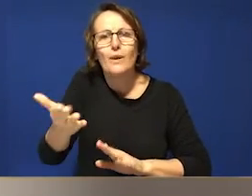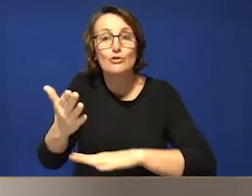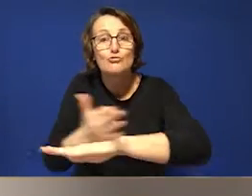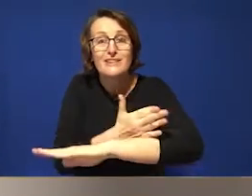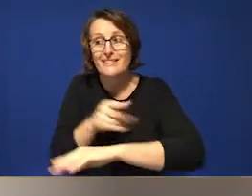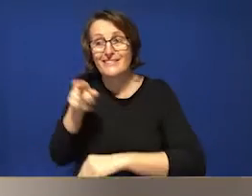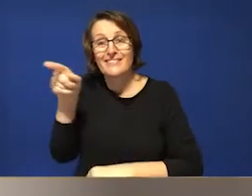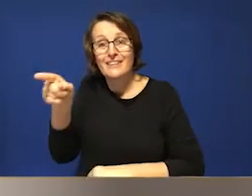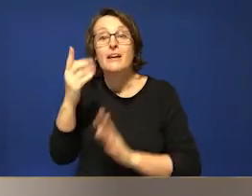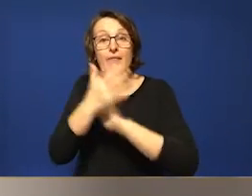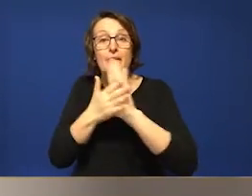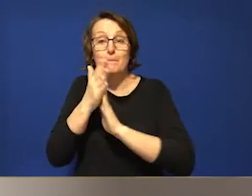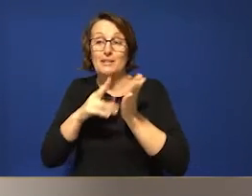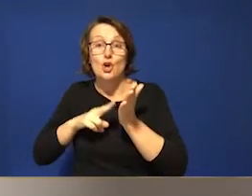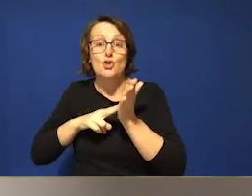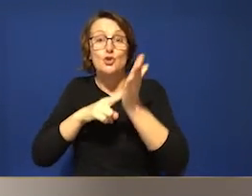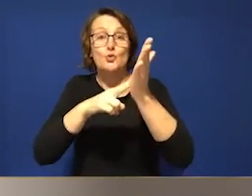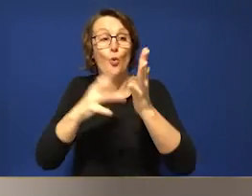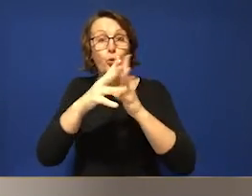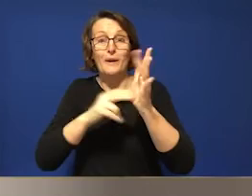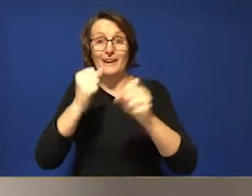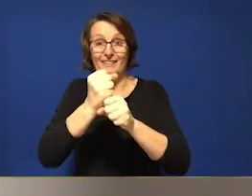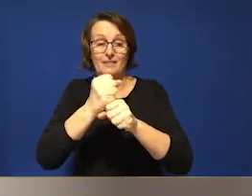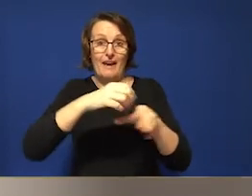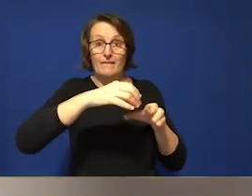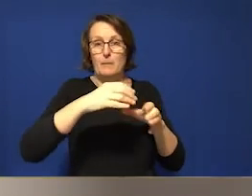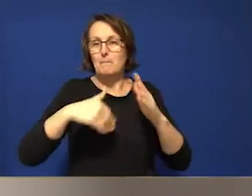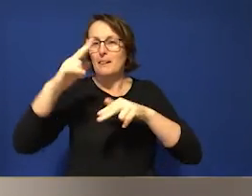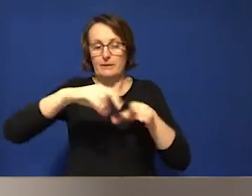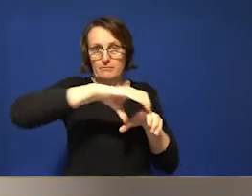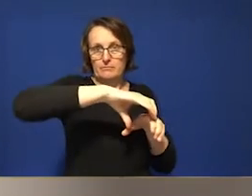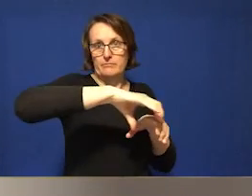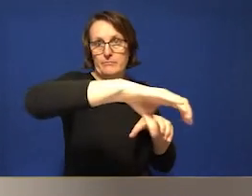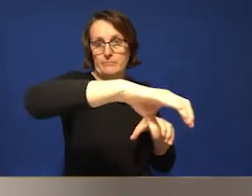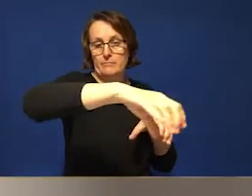which forced the Northern wing to have a crank in it. We might not normally have done that,